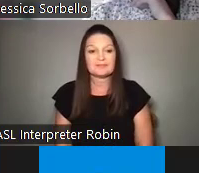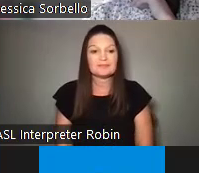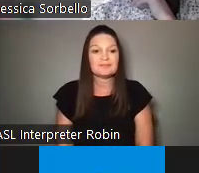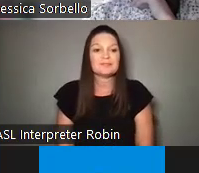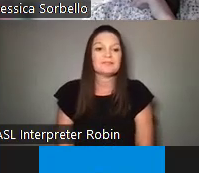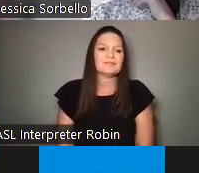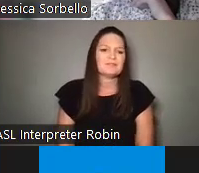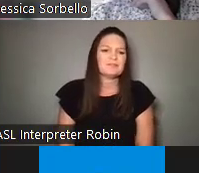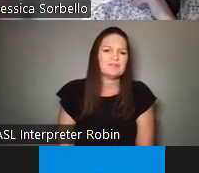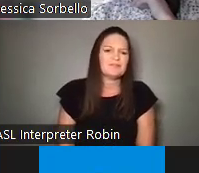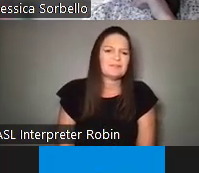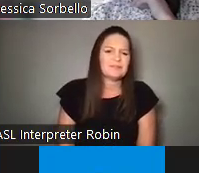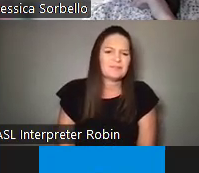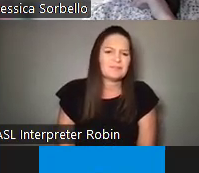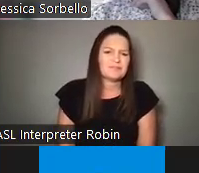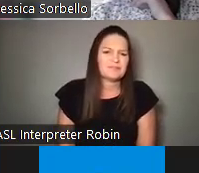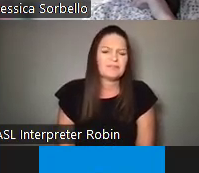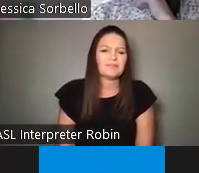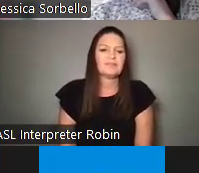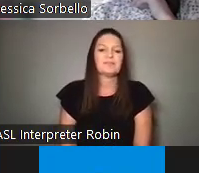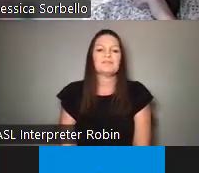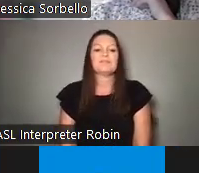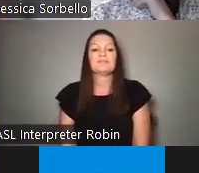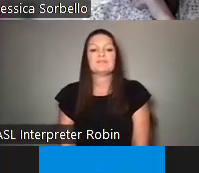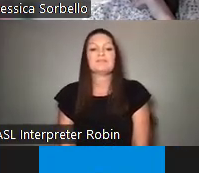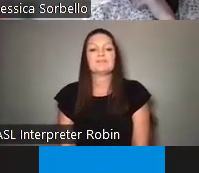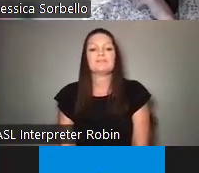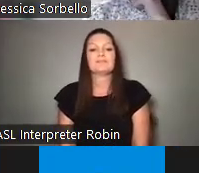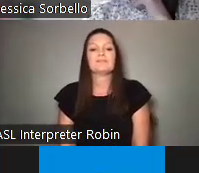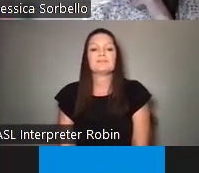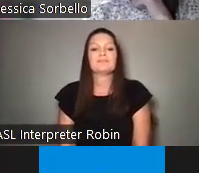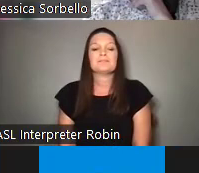way? »BLAISE BRYANT: If not, I